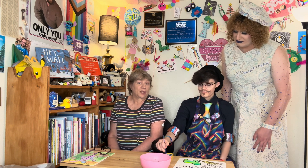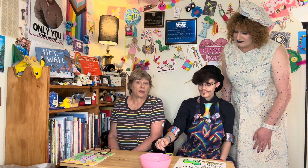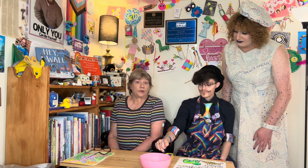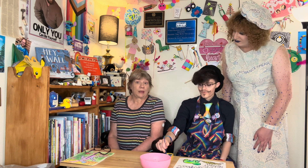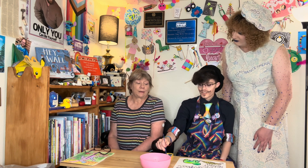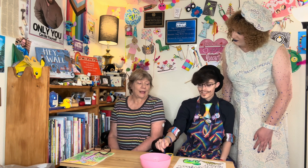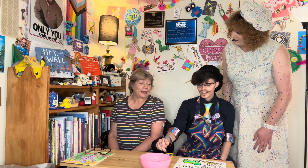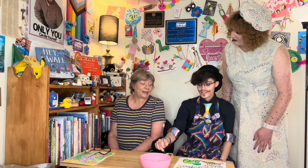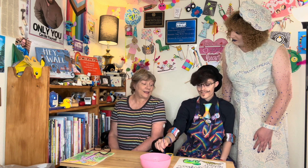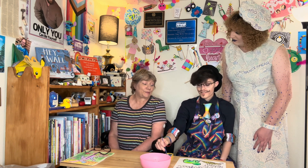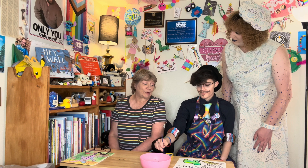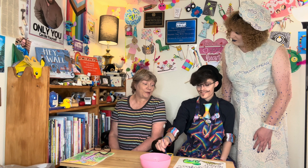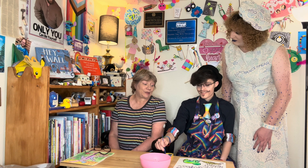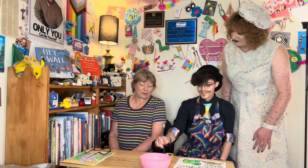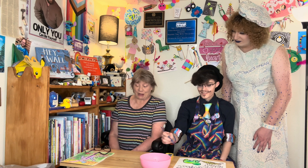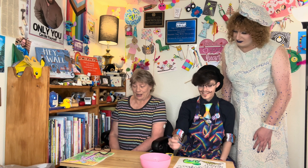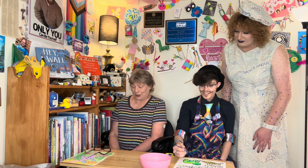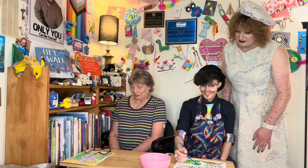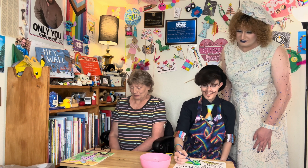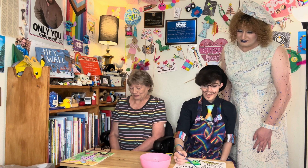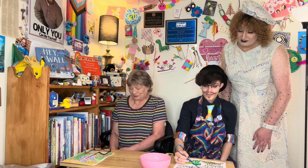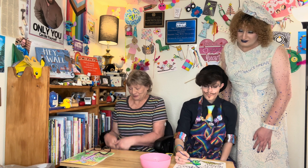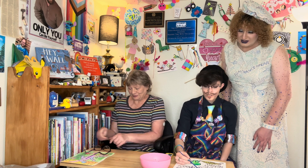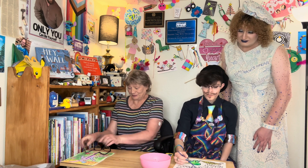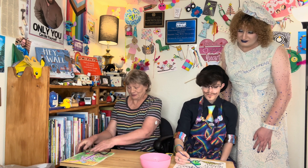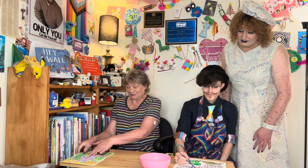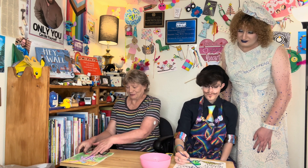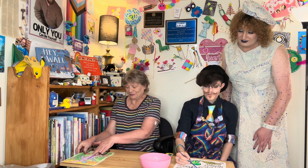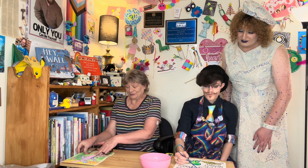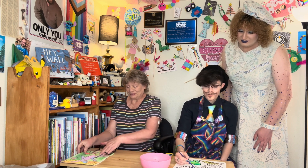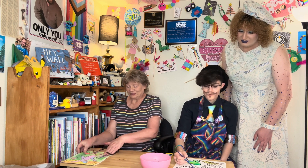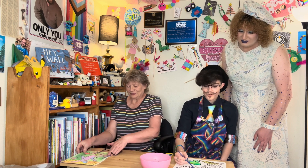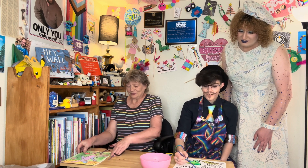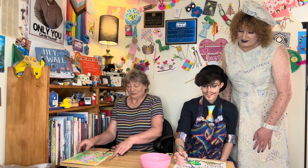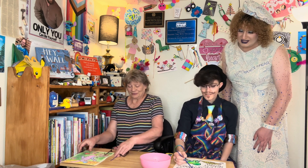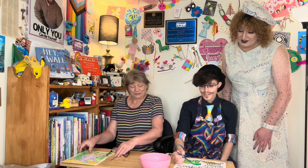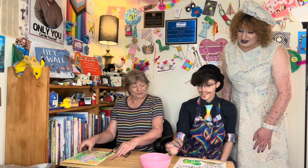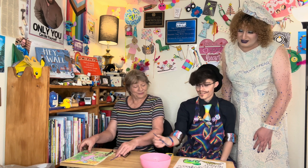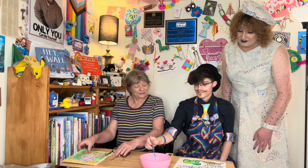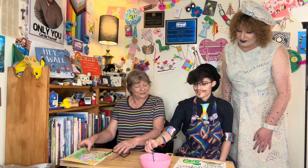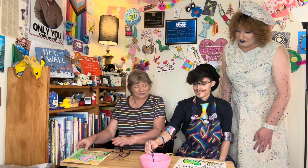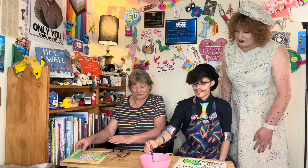color, but I like these bright ones better. KAI: Yeah, the bright colors are very fun. CALI: Black can be a